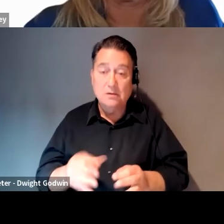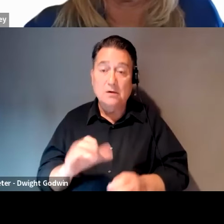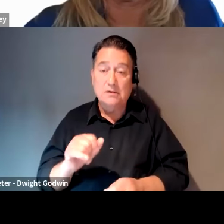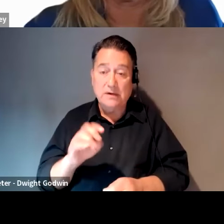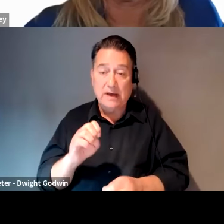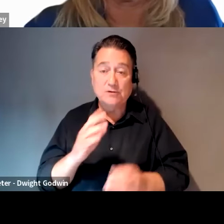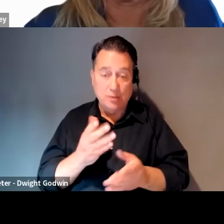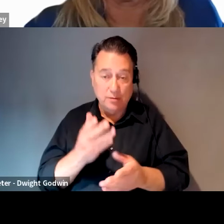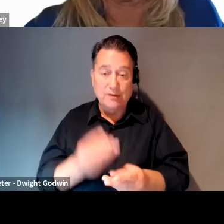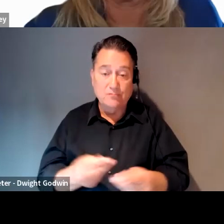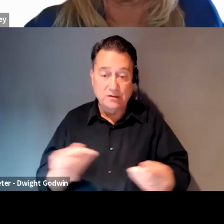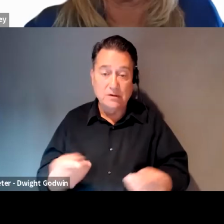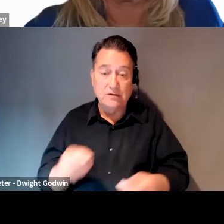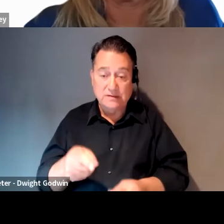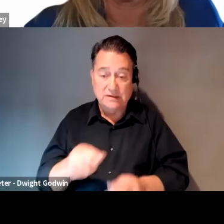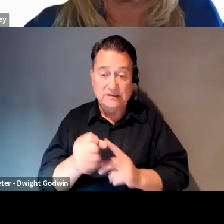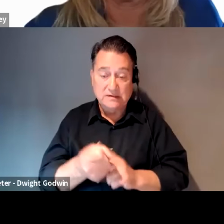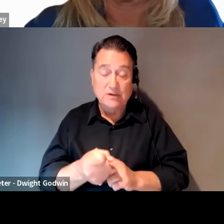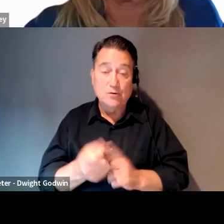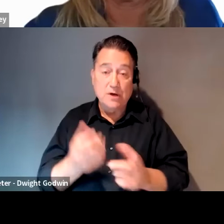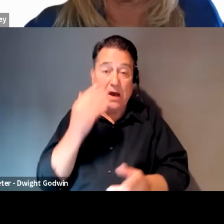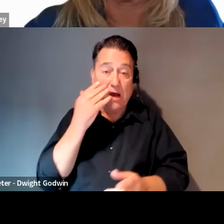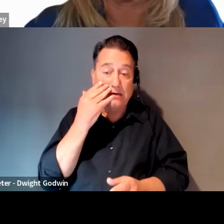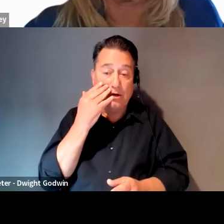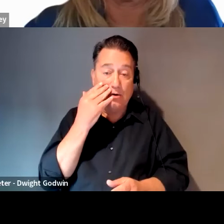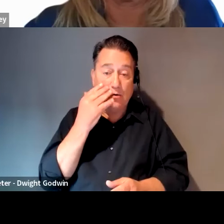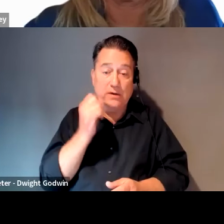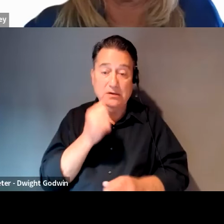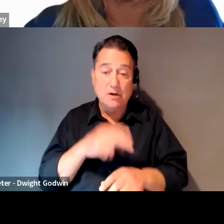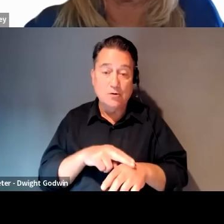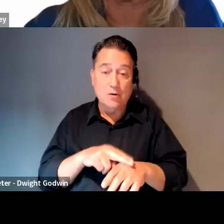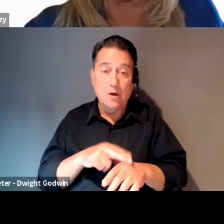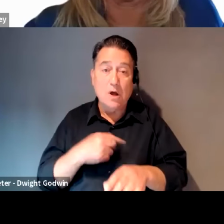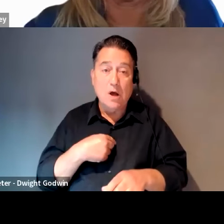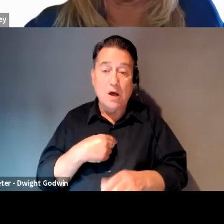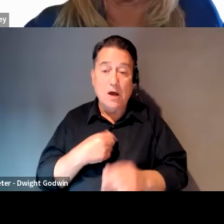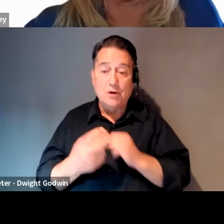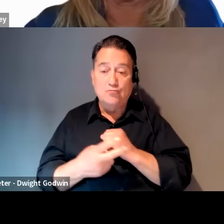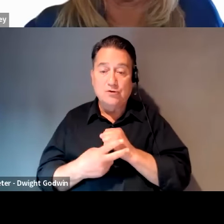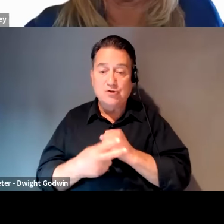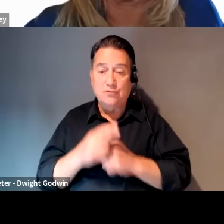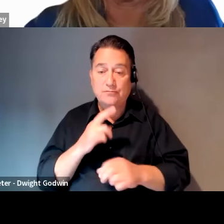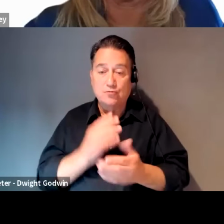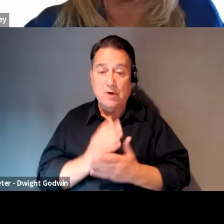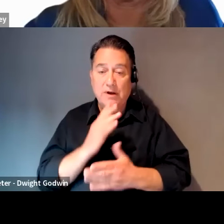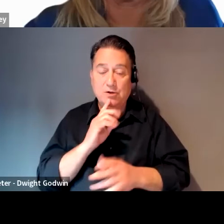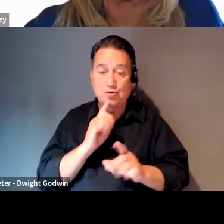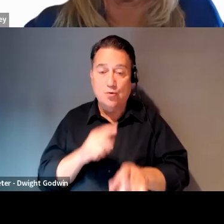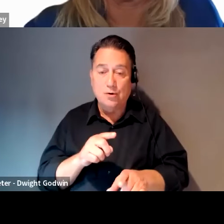And in this case, and I know it's unusual, I reserve the right to order family treatment court even at that point. Let me pause there.